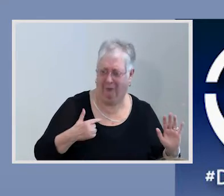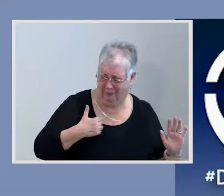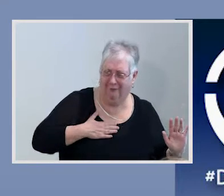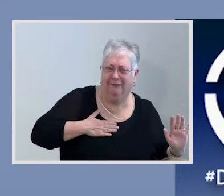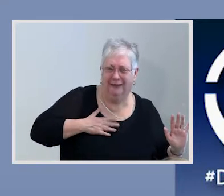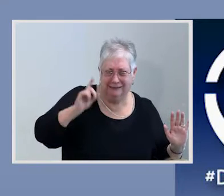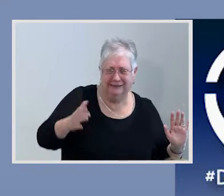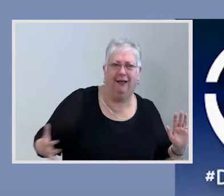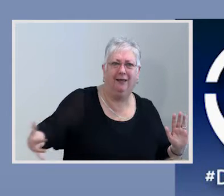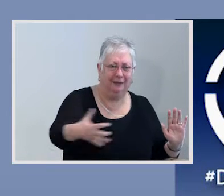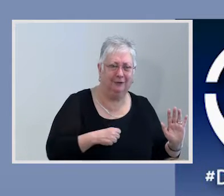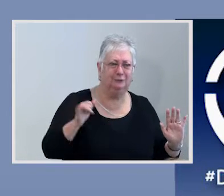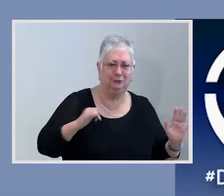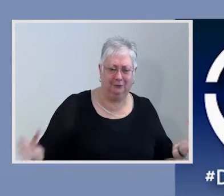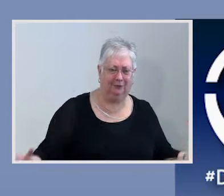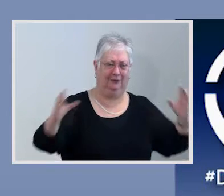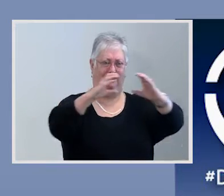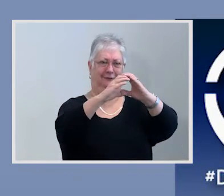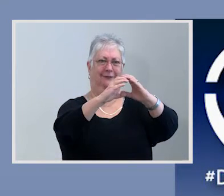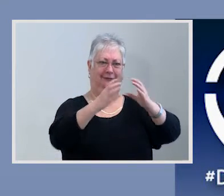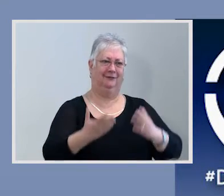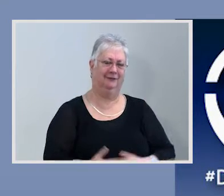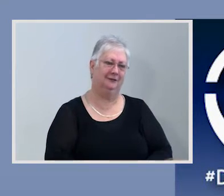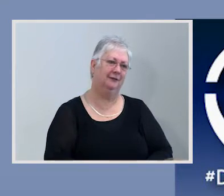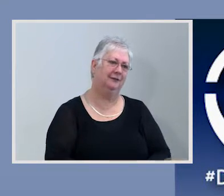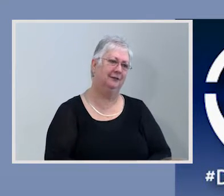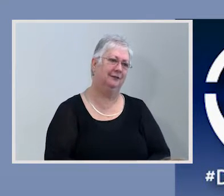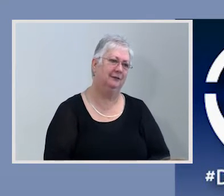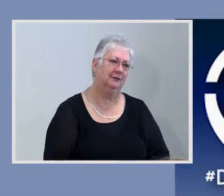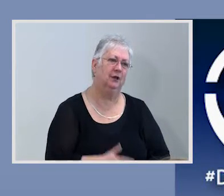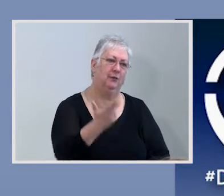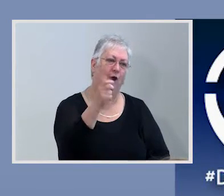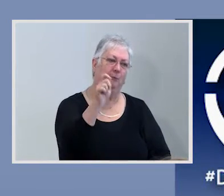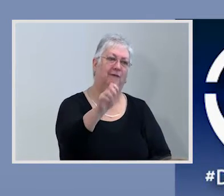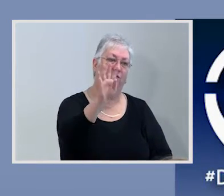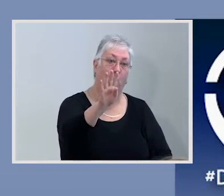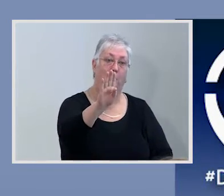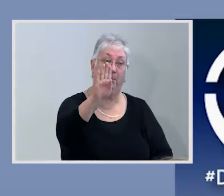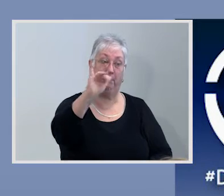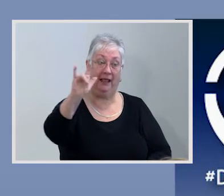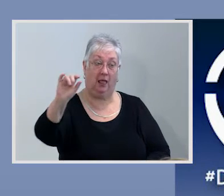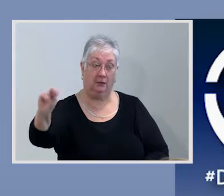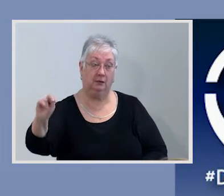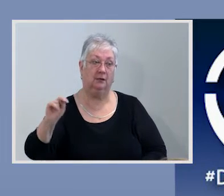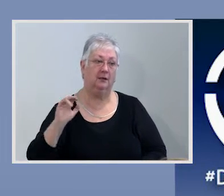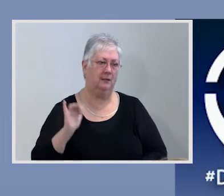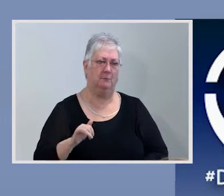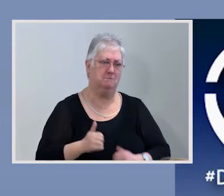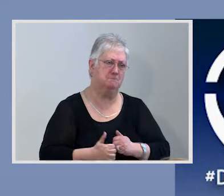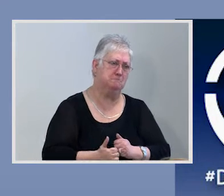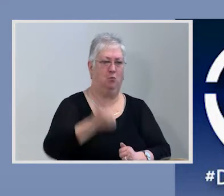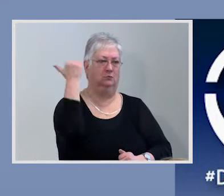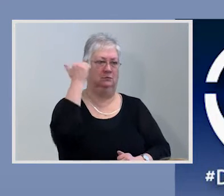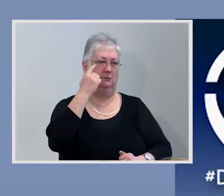THE $3.4 BILLION IS REALLY MONEY THAT EVERY SINGLE STATE GETS. IT'S MAINLY MEDICAID MONEY. SO AGAIN, THE MONEY THAT WE GET